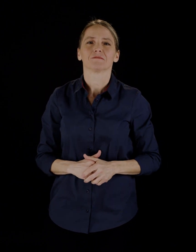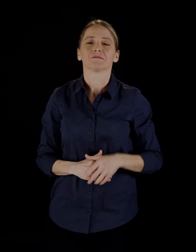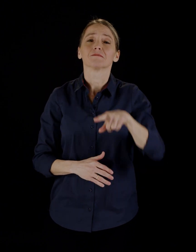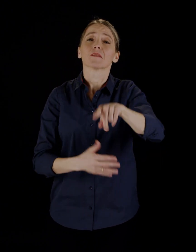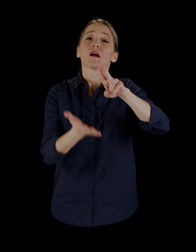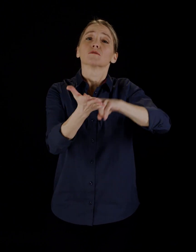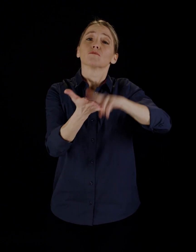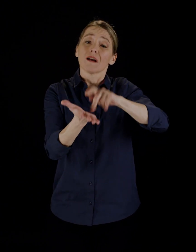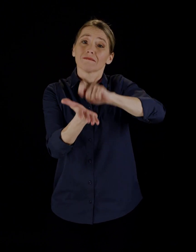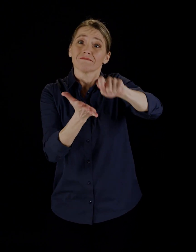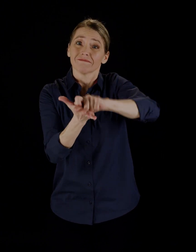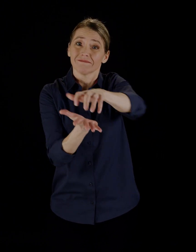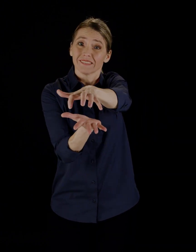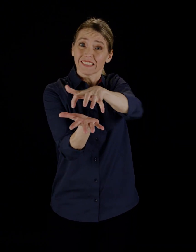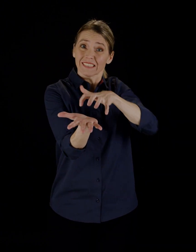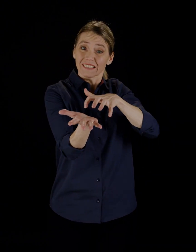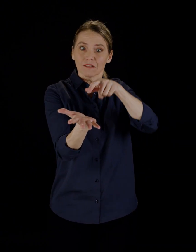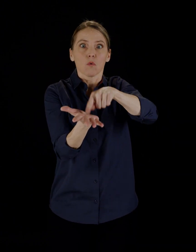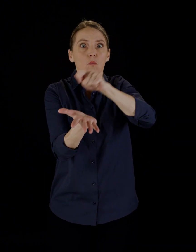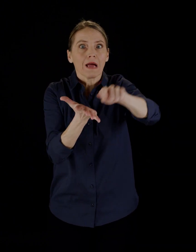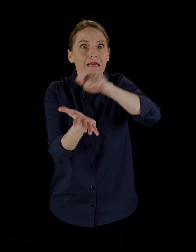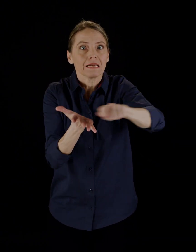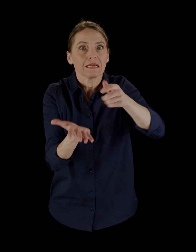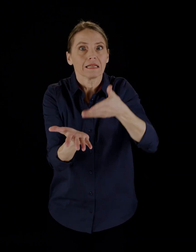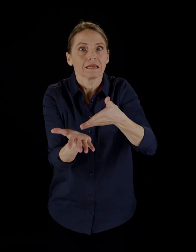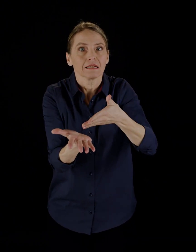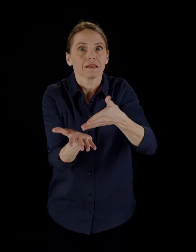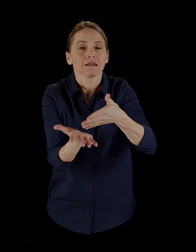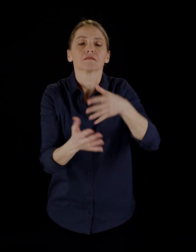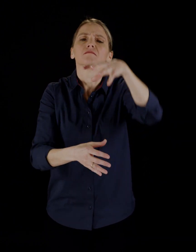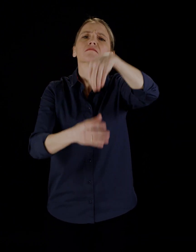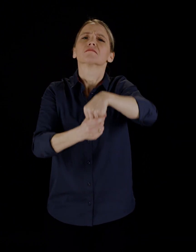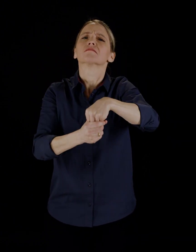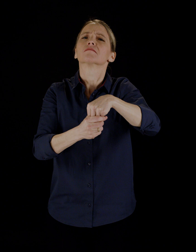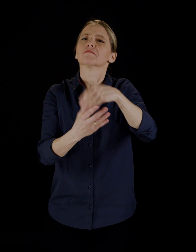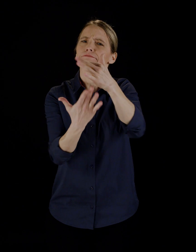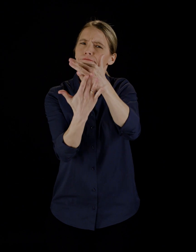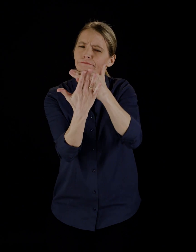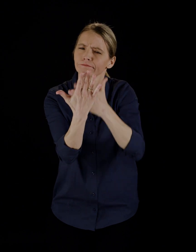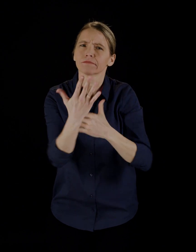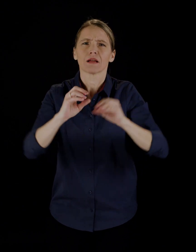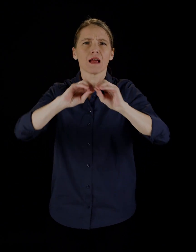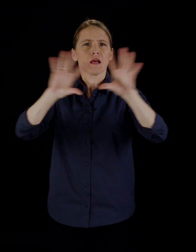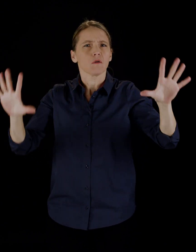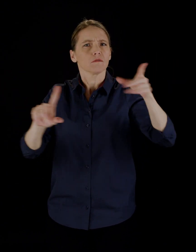A copy of the contract between the ISP and the customer must be provided to the customer